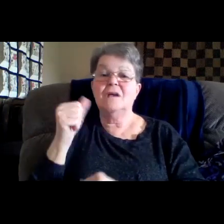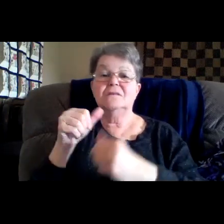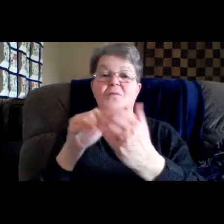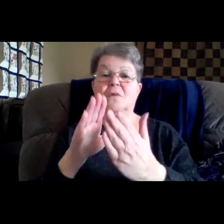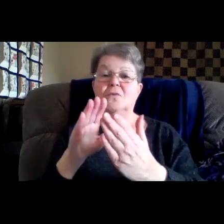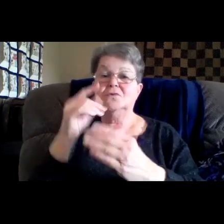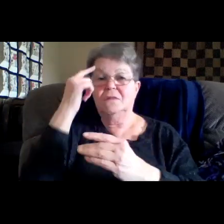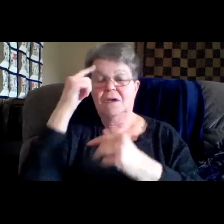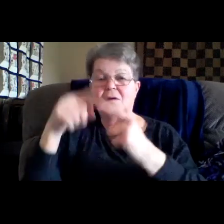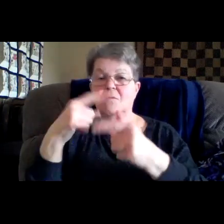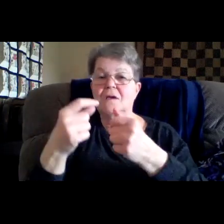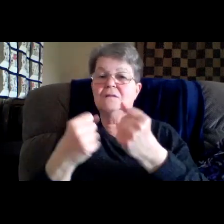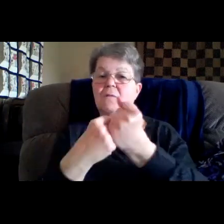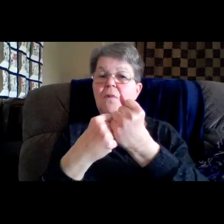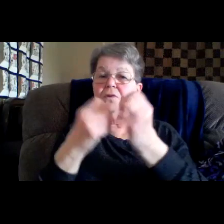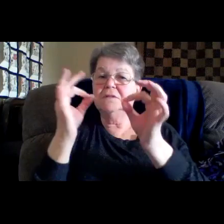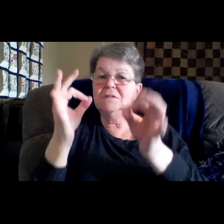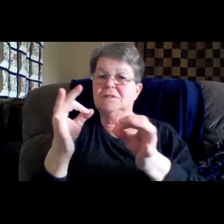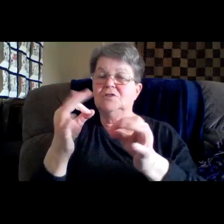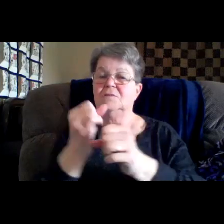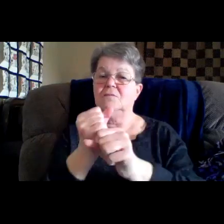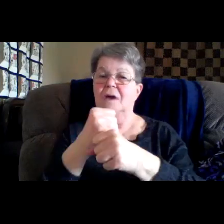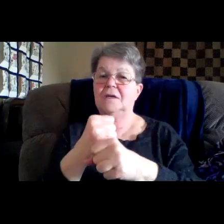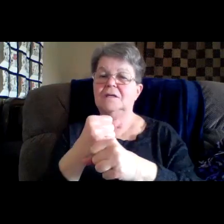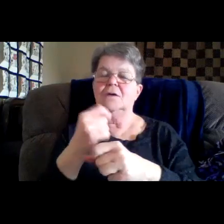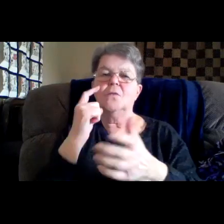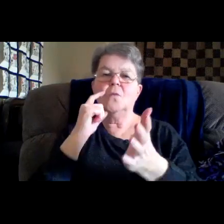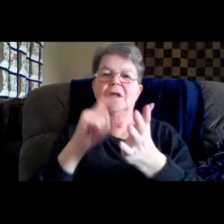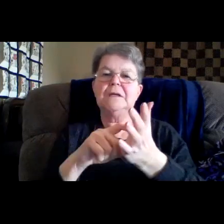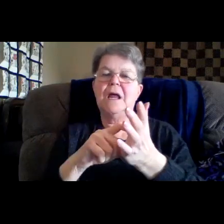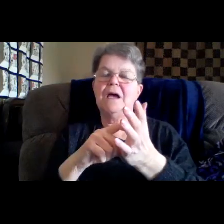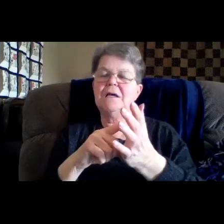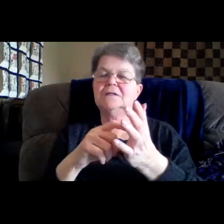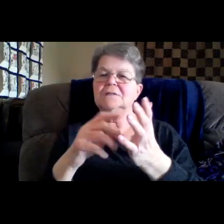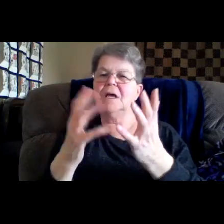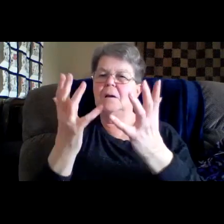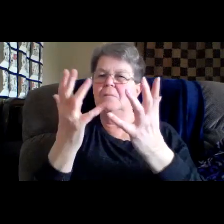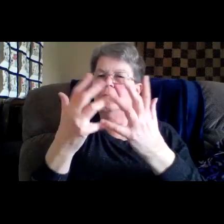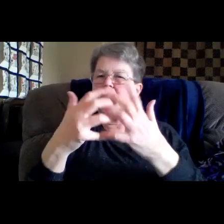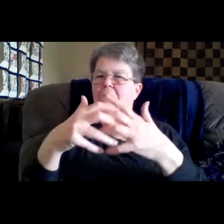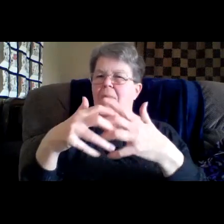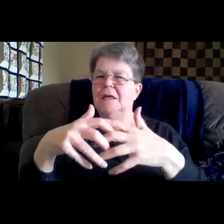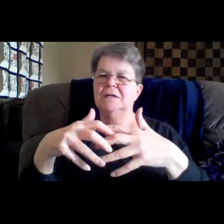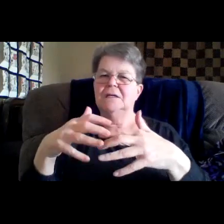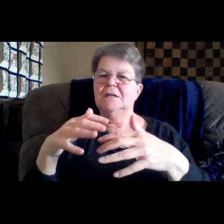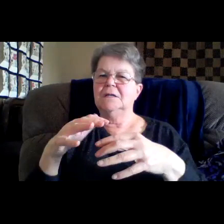about supported decision-making is to recognize the blending of interdisciplinary practice